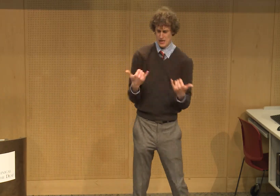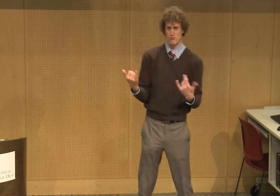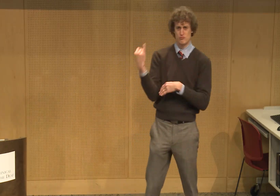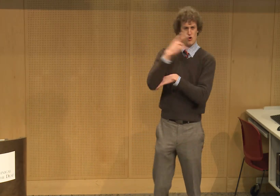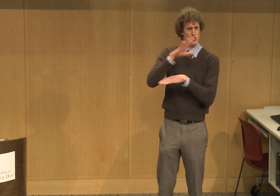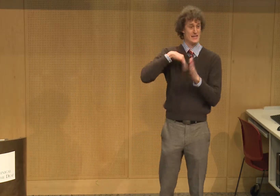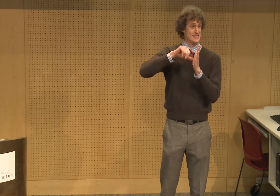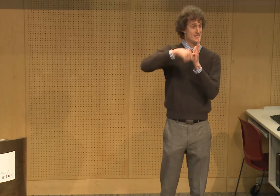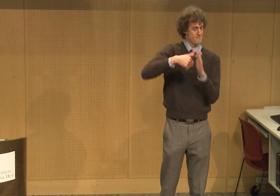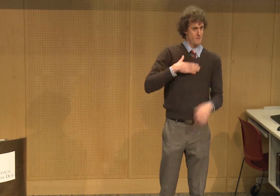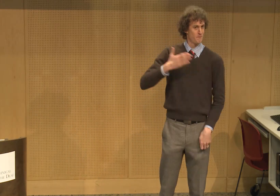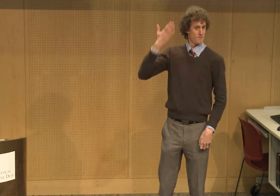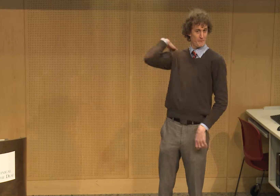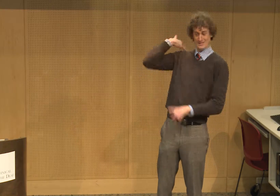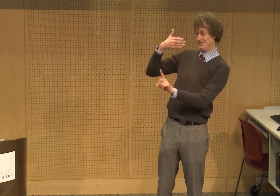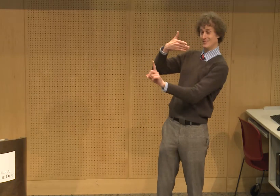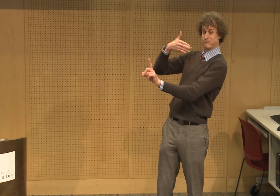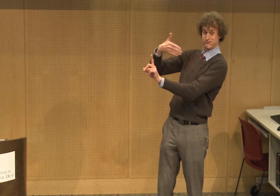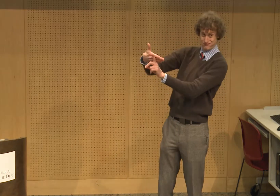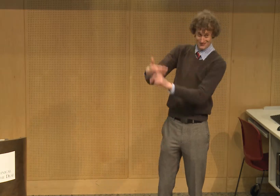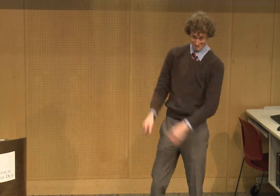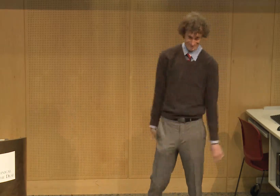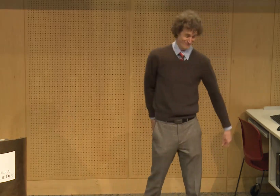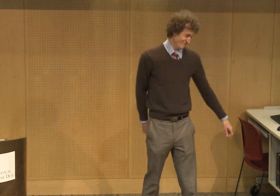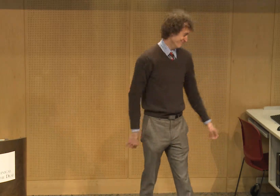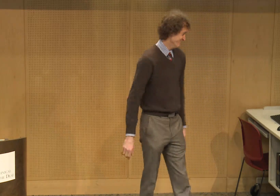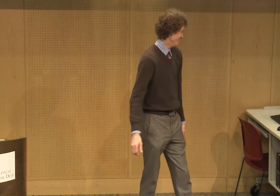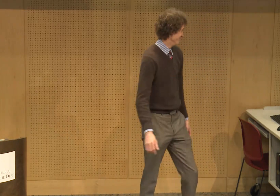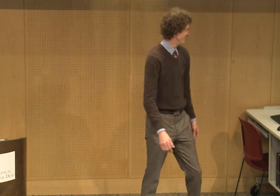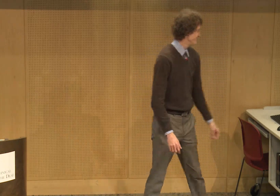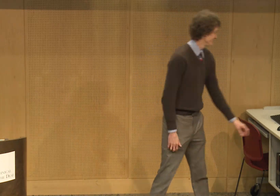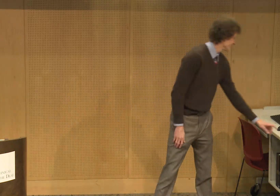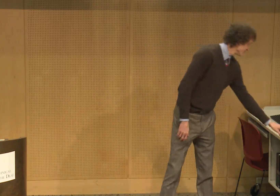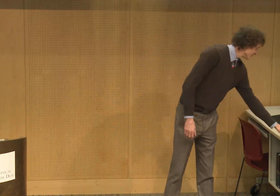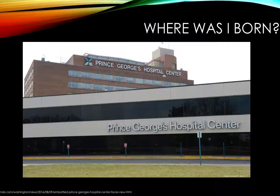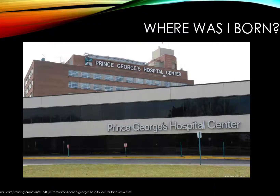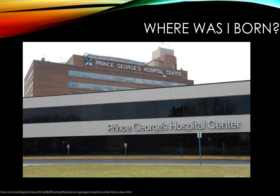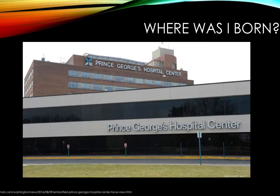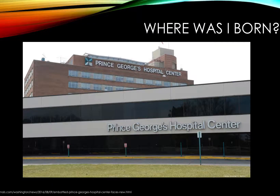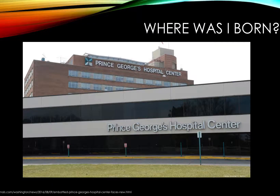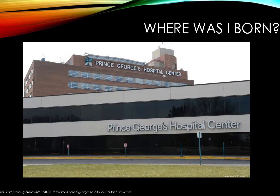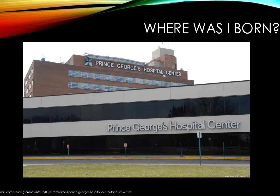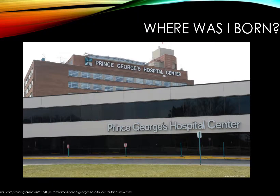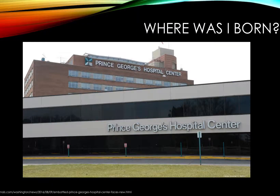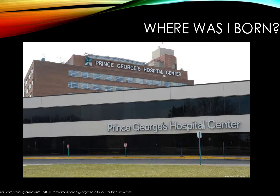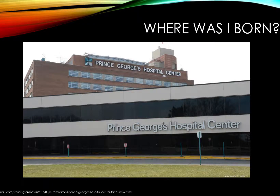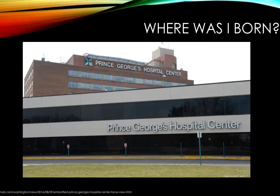and then we can talk about what comes next, but I do want to emphasize the experiences that brought me here.